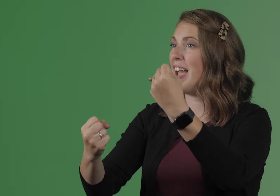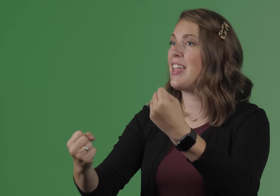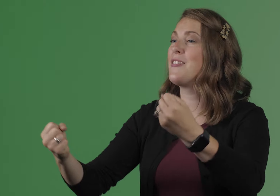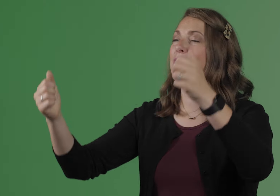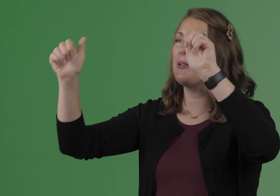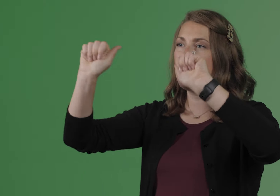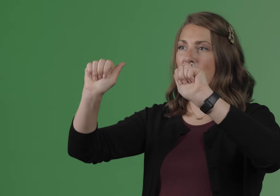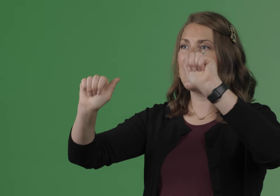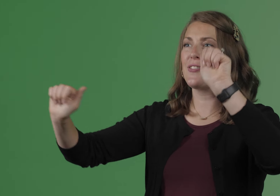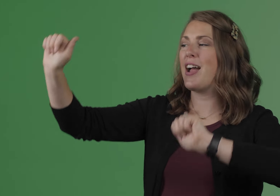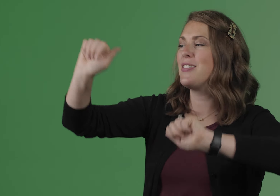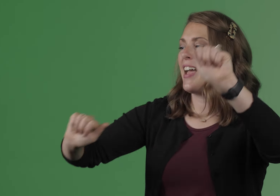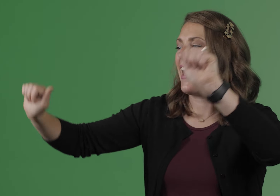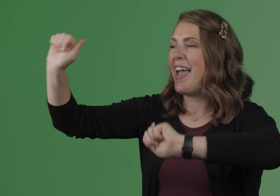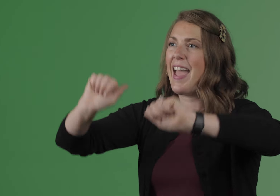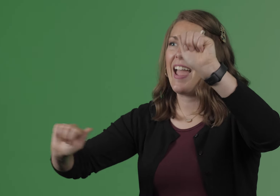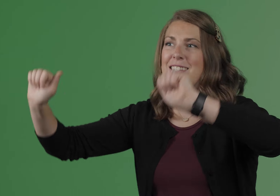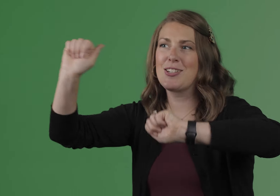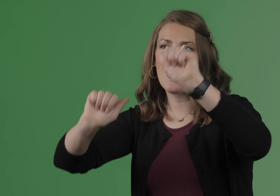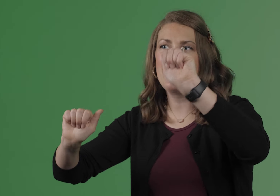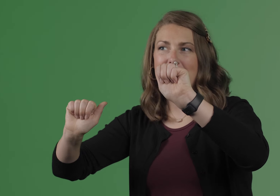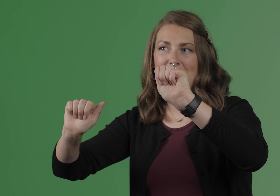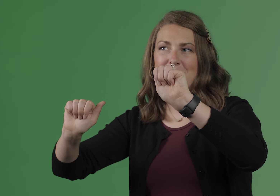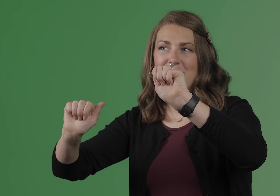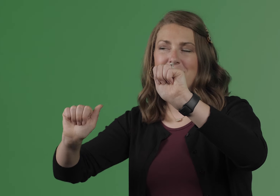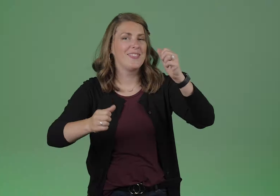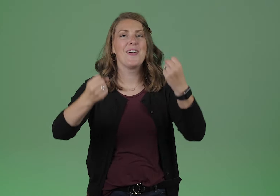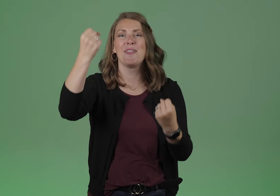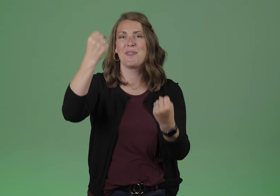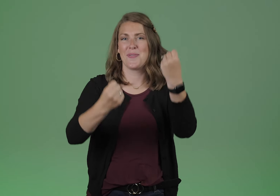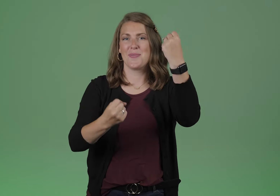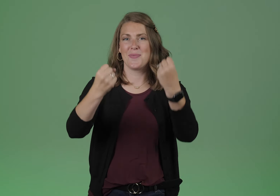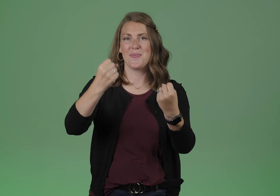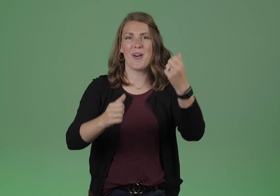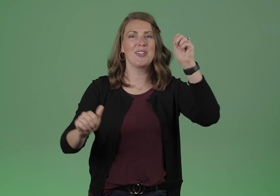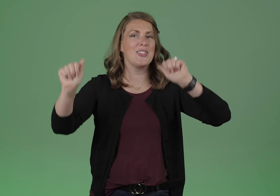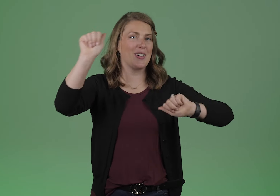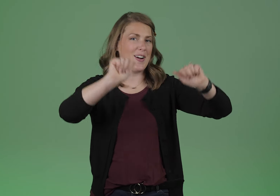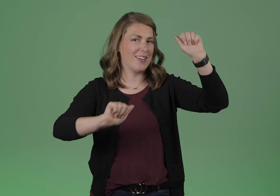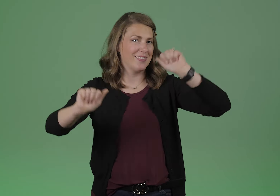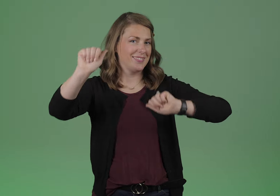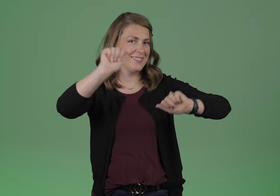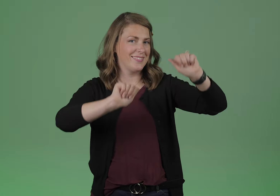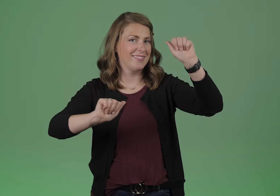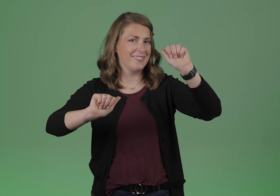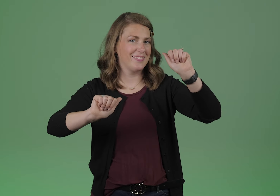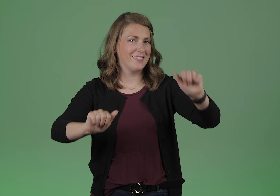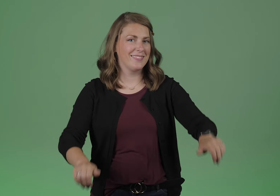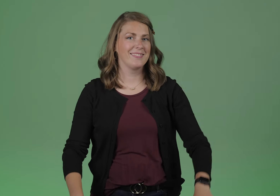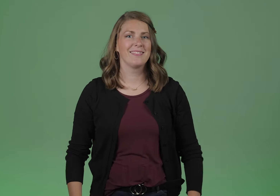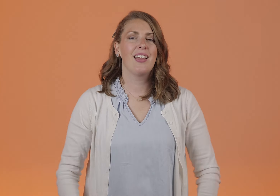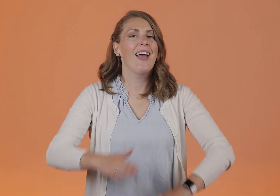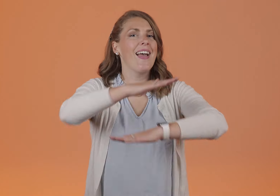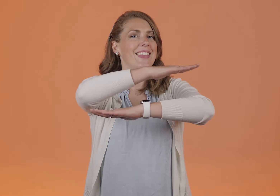and then flip your hands around and scrub it down. Wash the car.